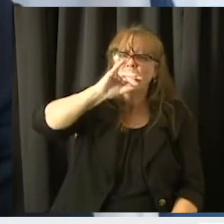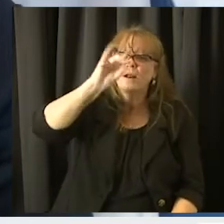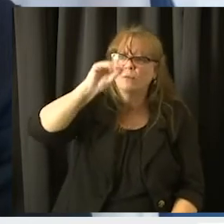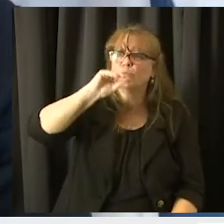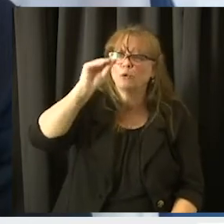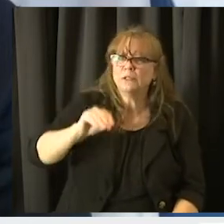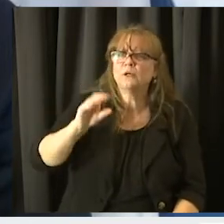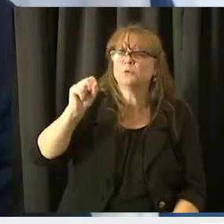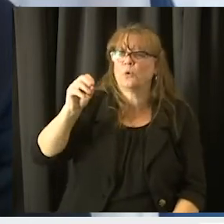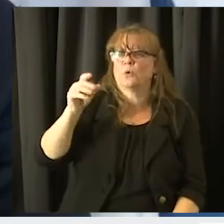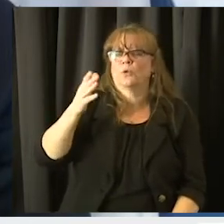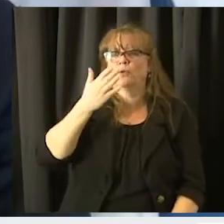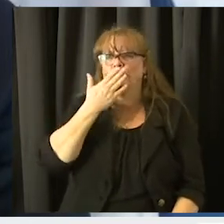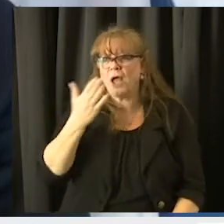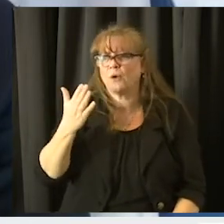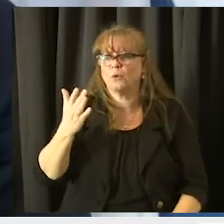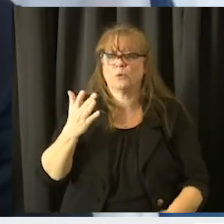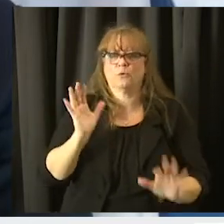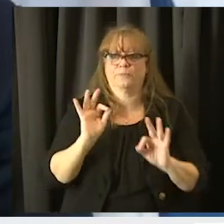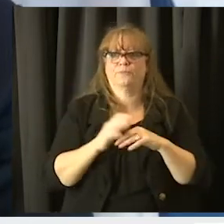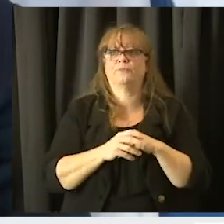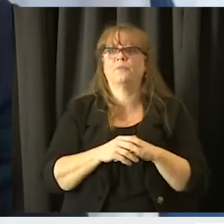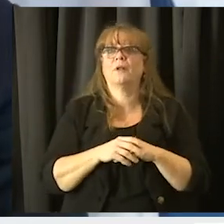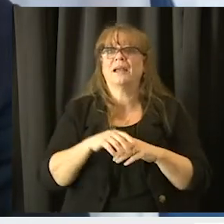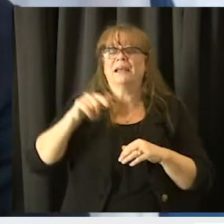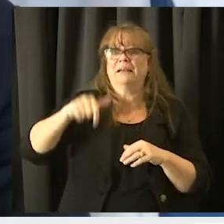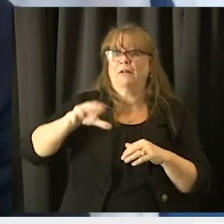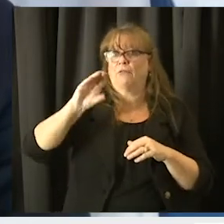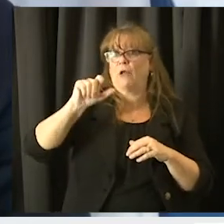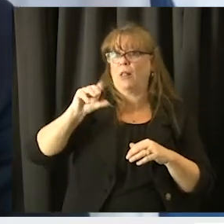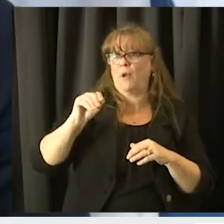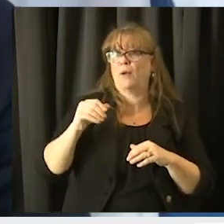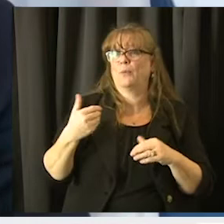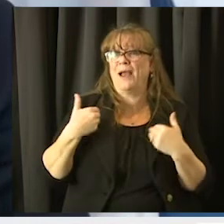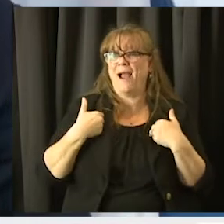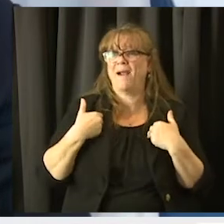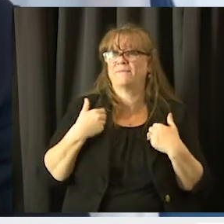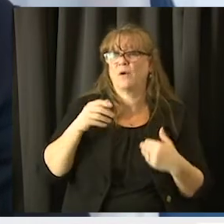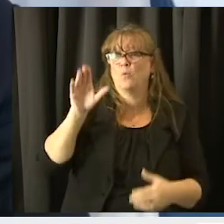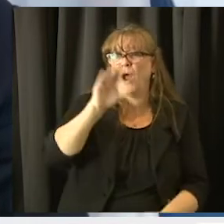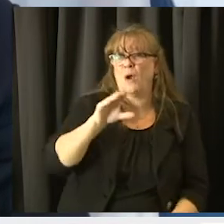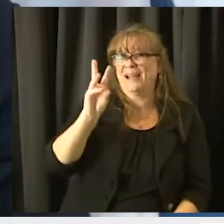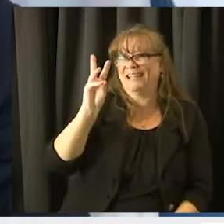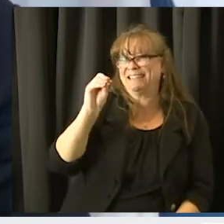60 to 70 in one day uh the rest take two days and and then there's a few contractors in a few parts